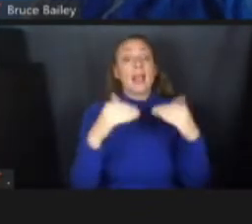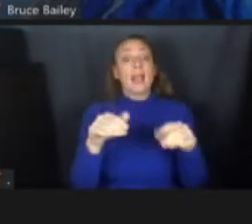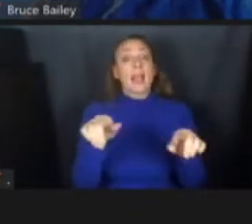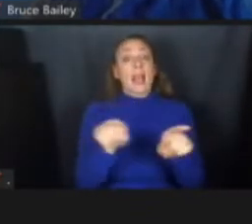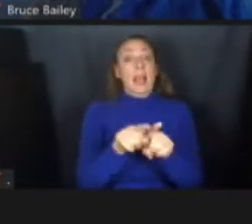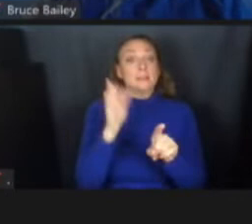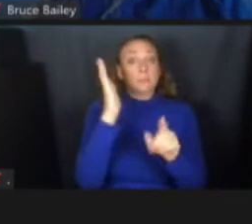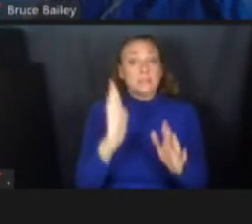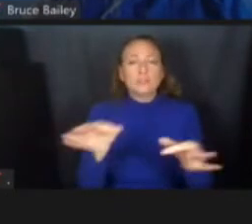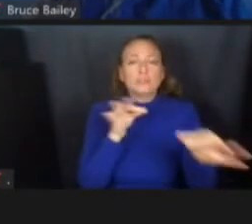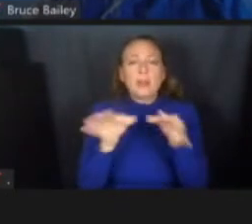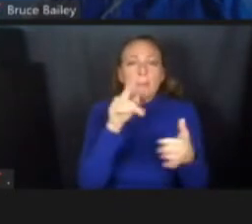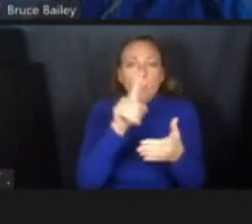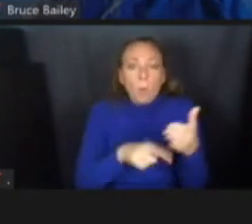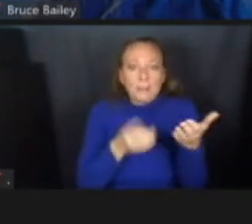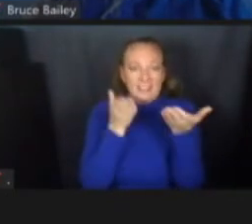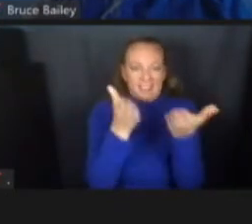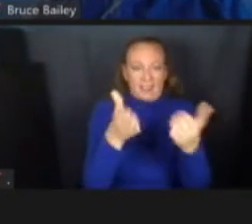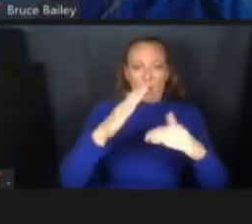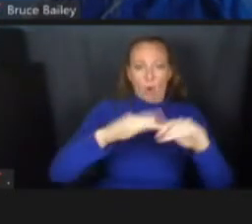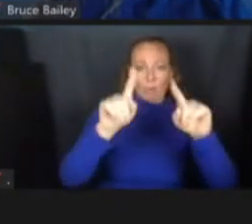so people can follow your screen share activity.